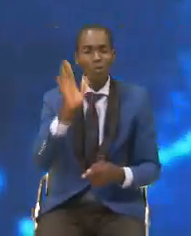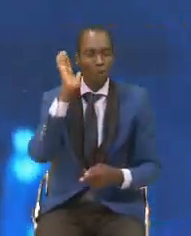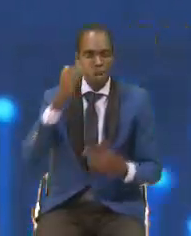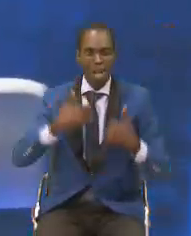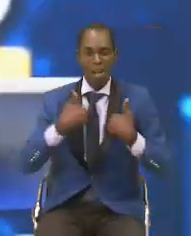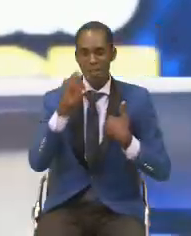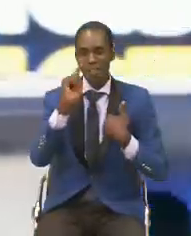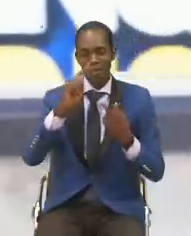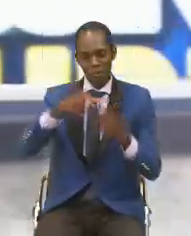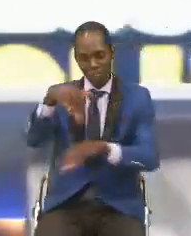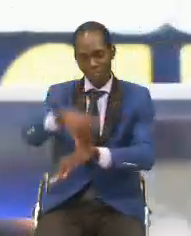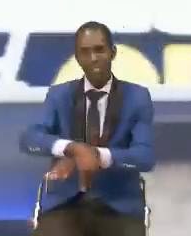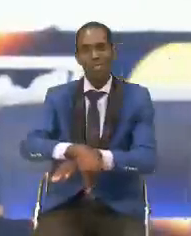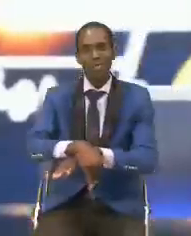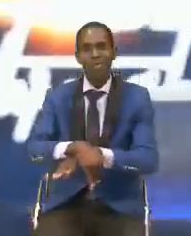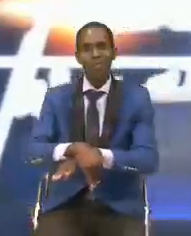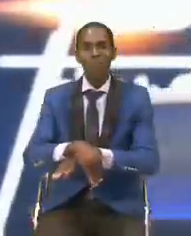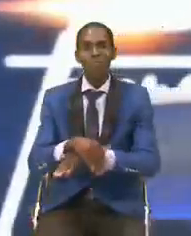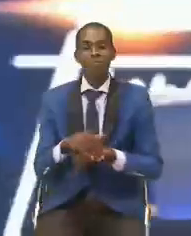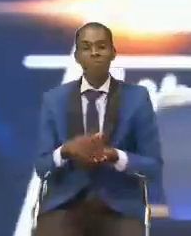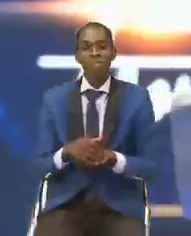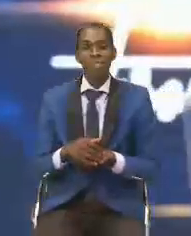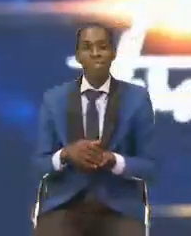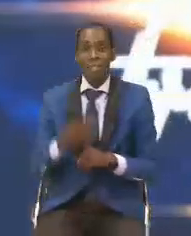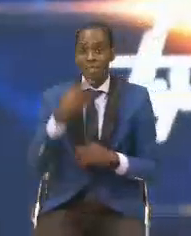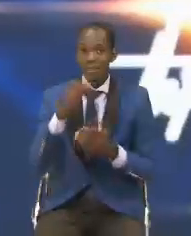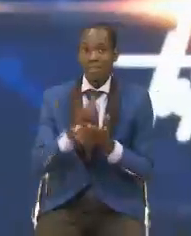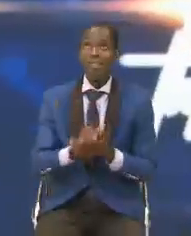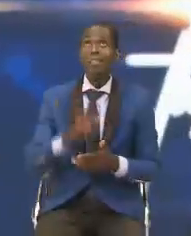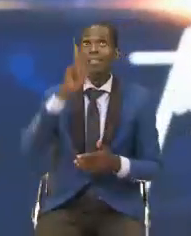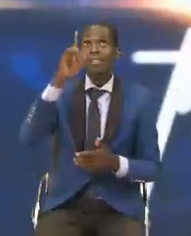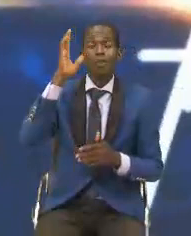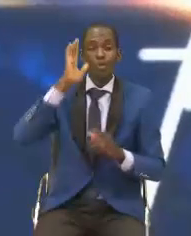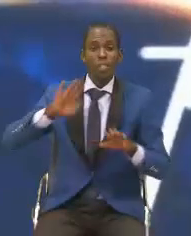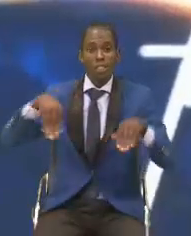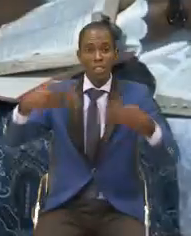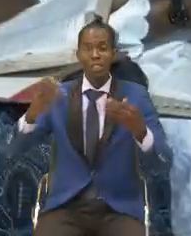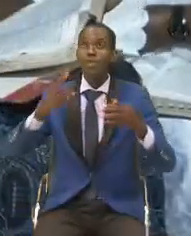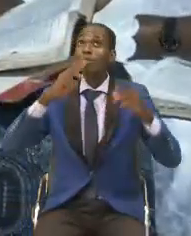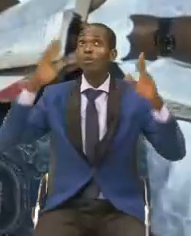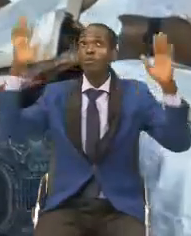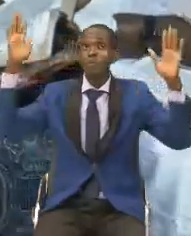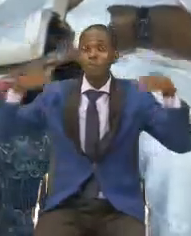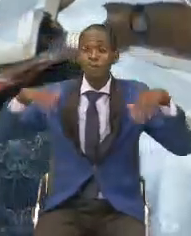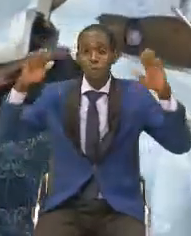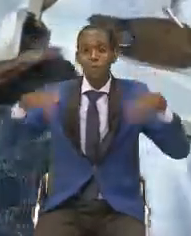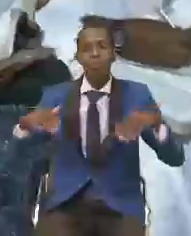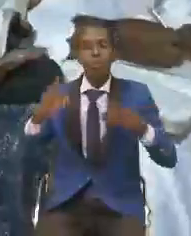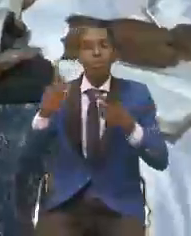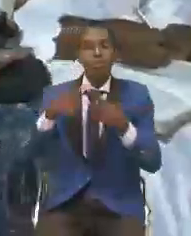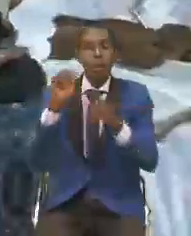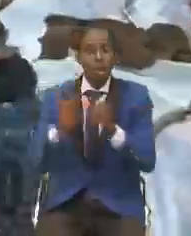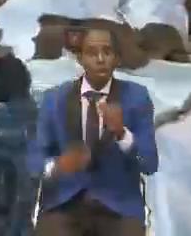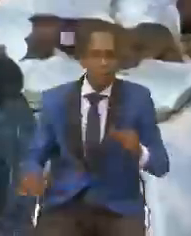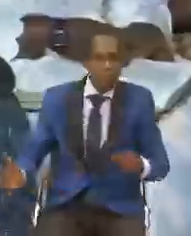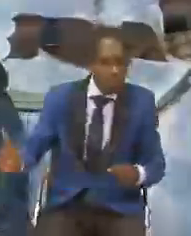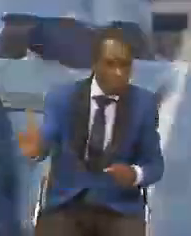congratulations you have a testimony tonight it says you will give showers of rain to